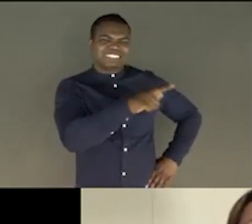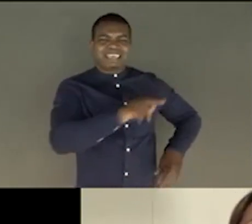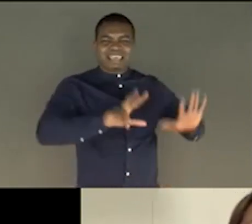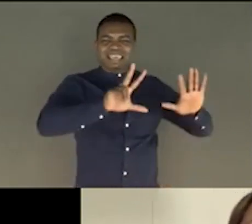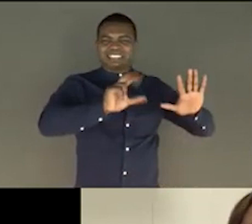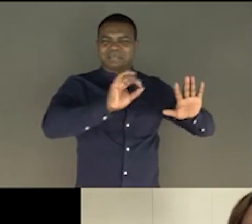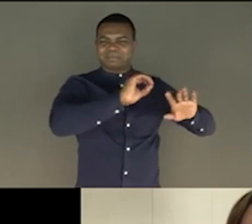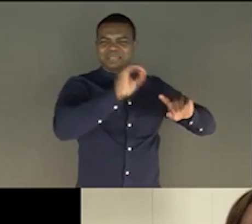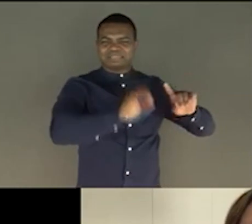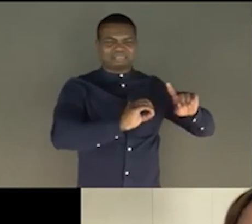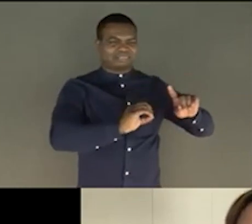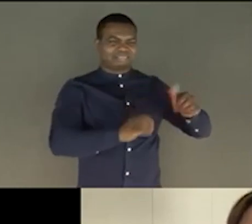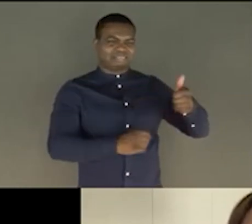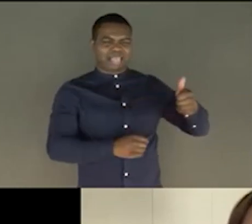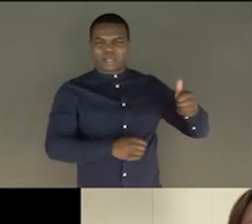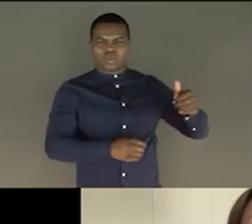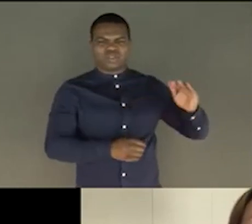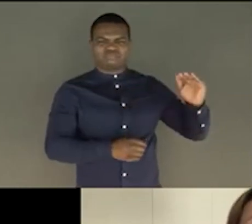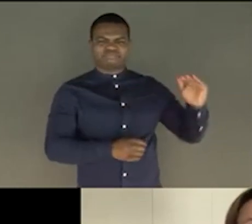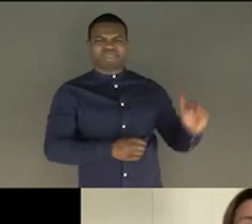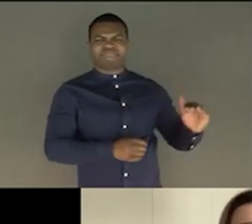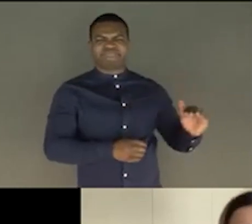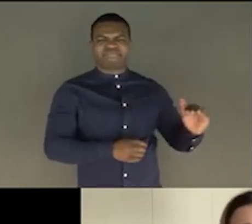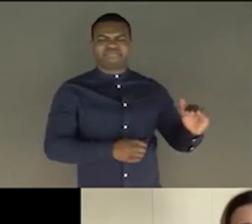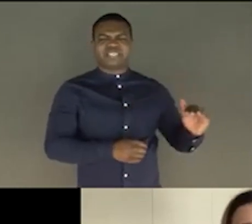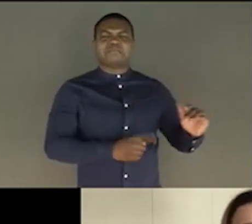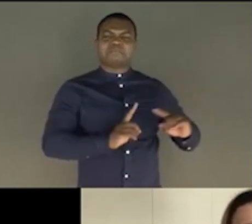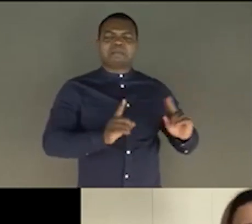Of course it needs to be becoming better and it is becoming better.